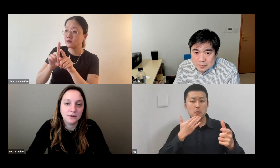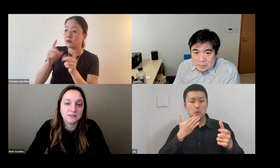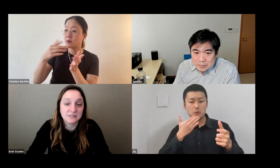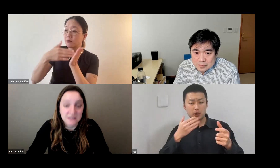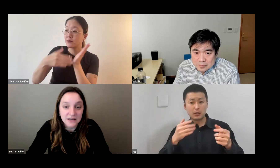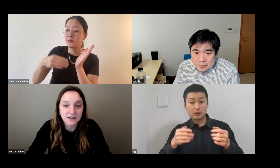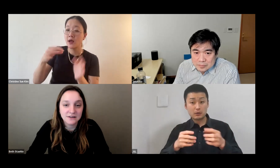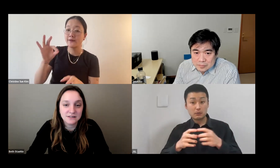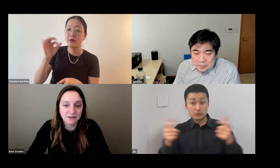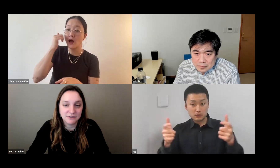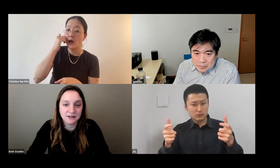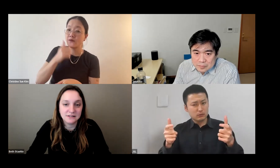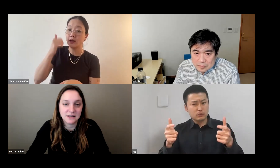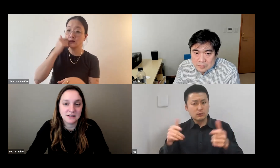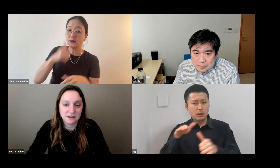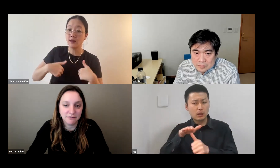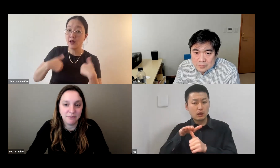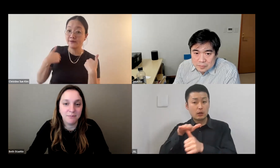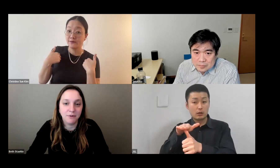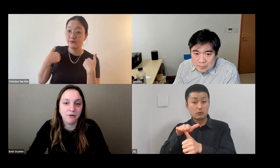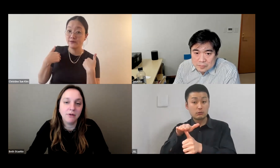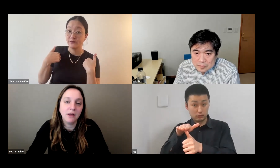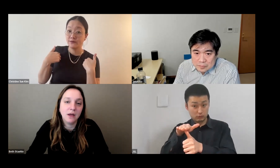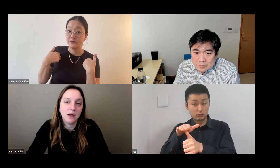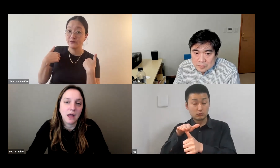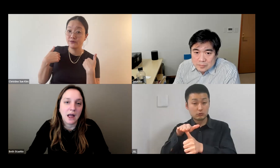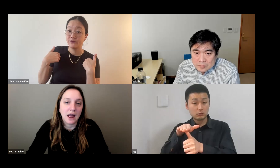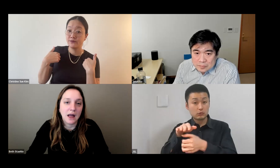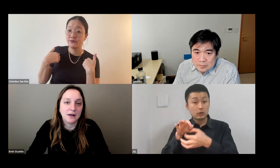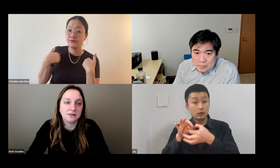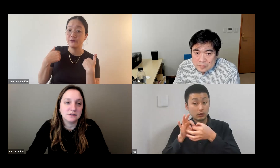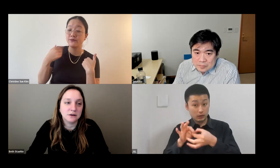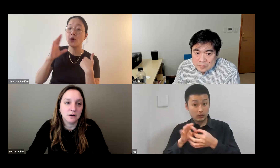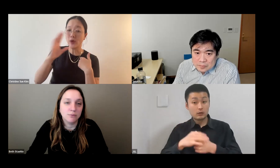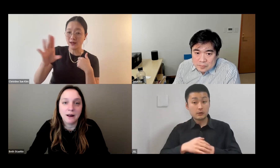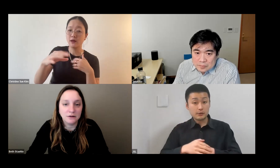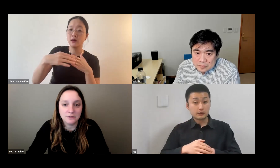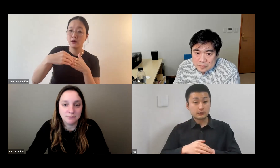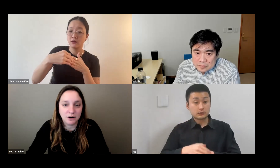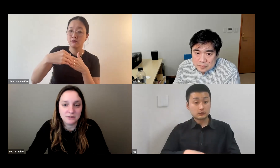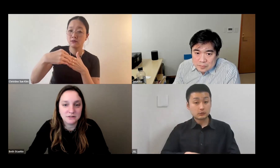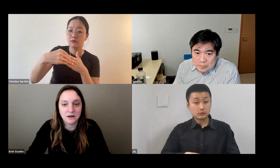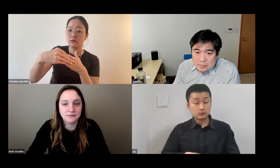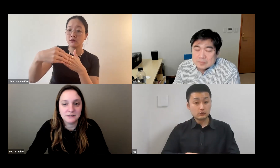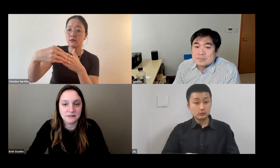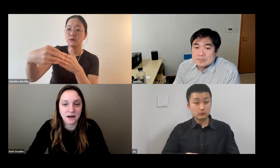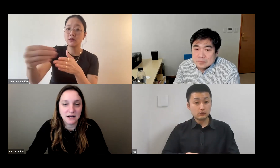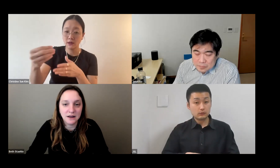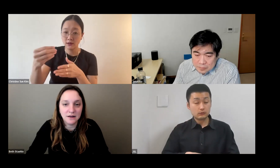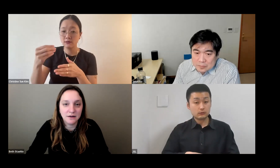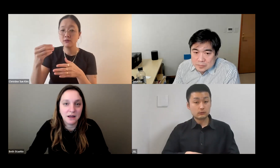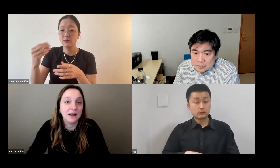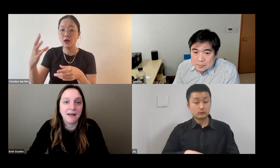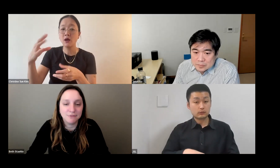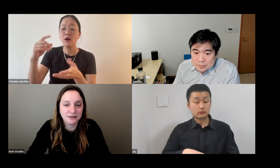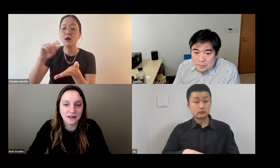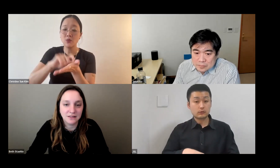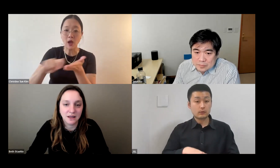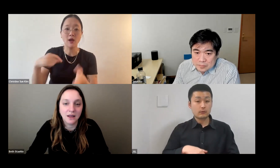see deafness and deaf people as a regular part of society and everyday thing.